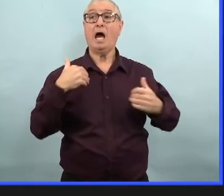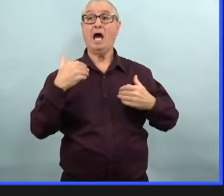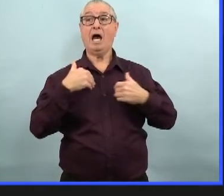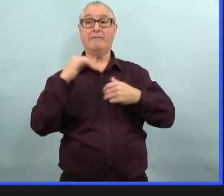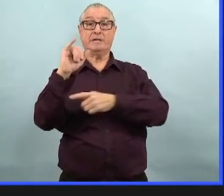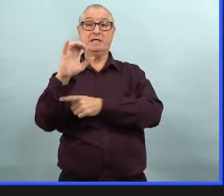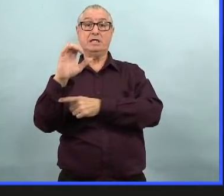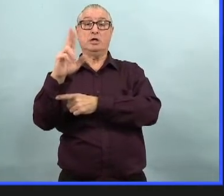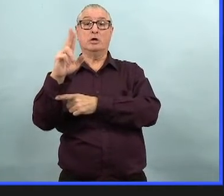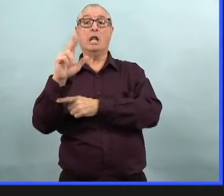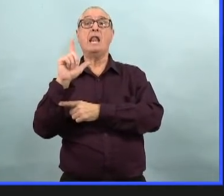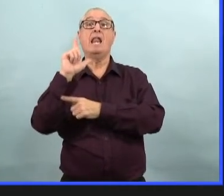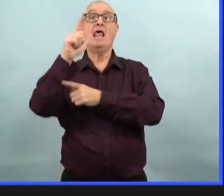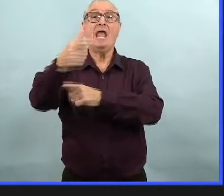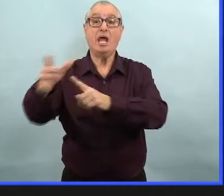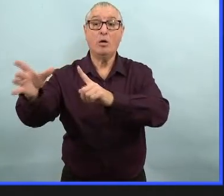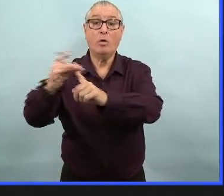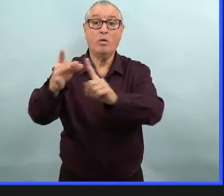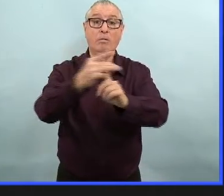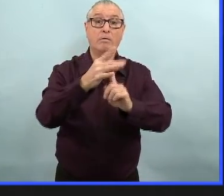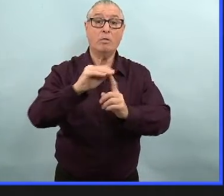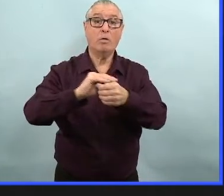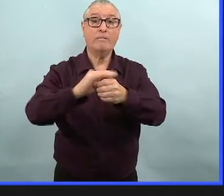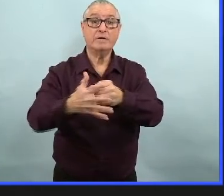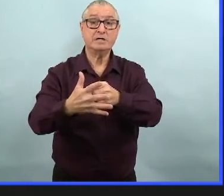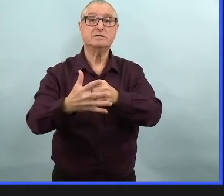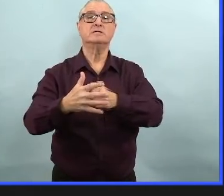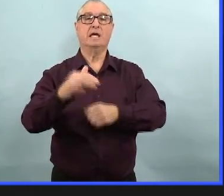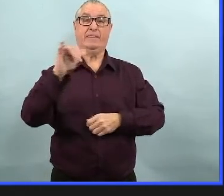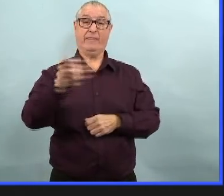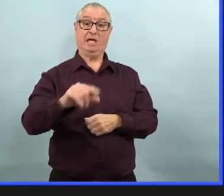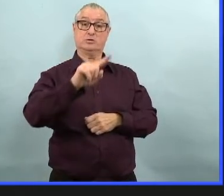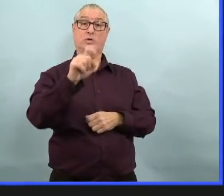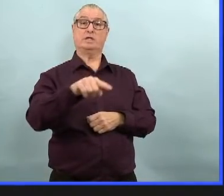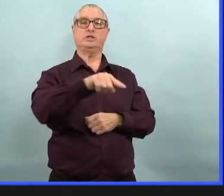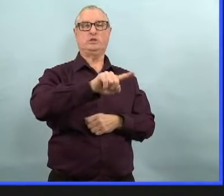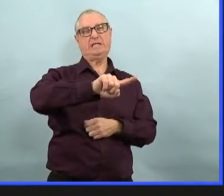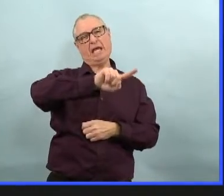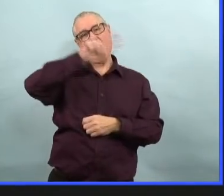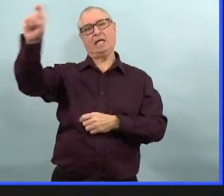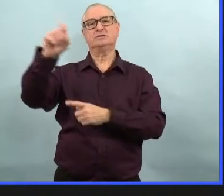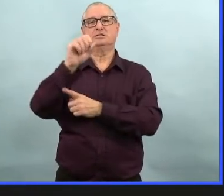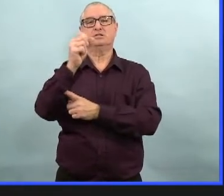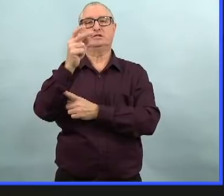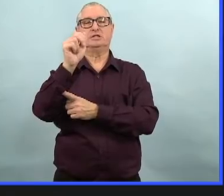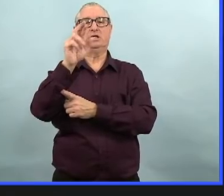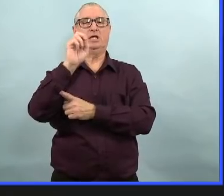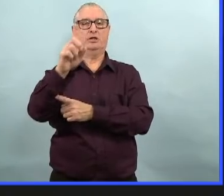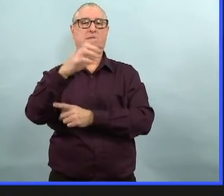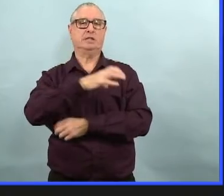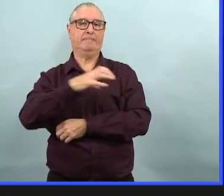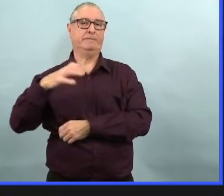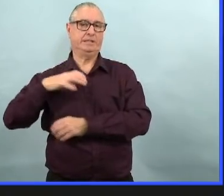all right folks we have time for a few more questions for our doctors please proceed uh